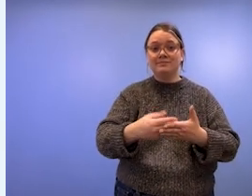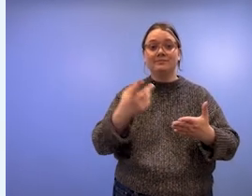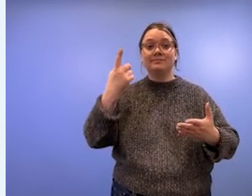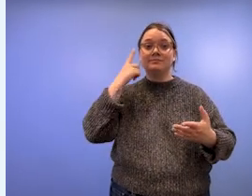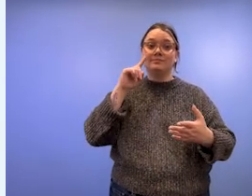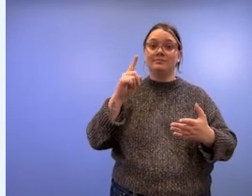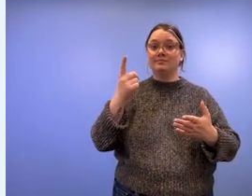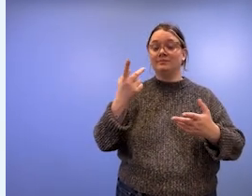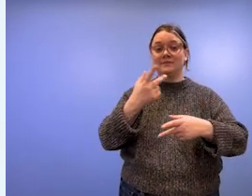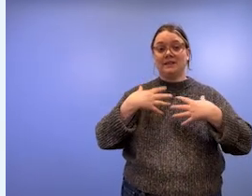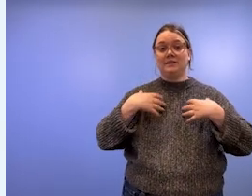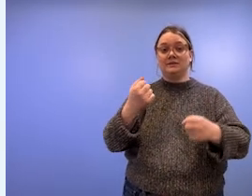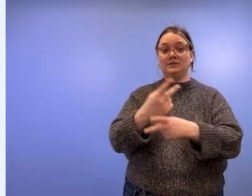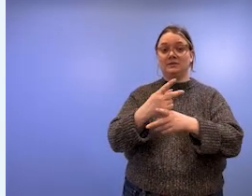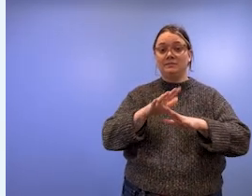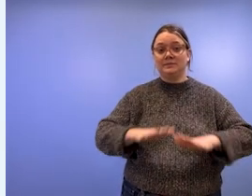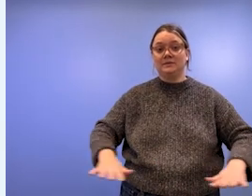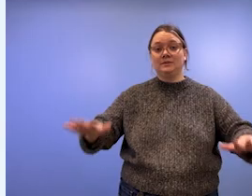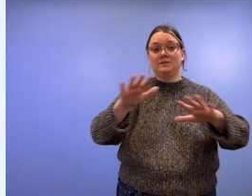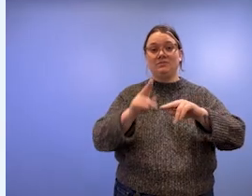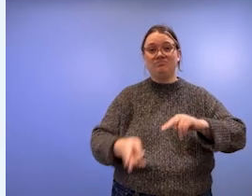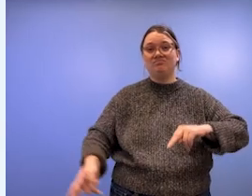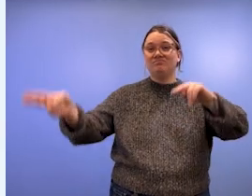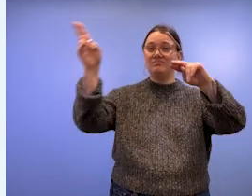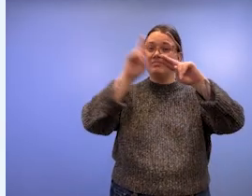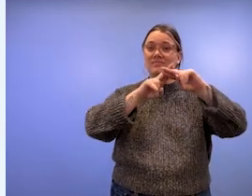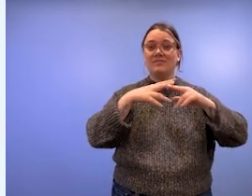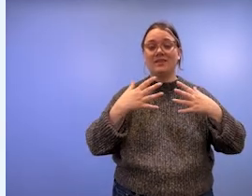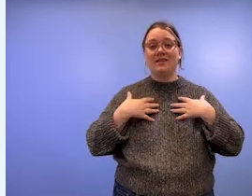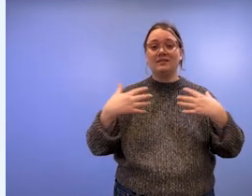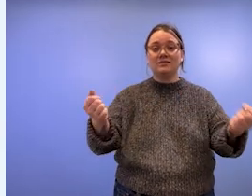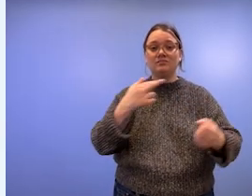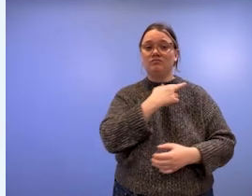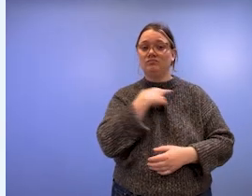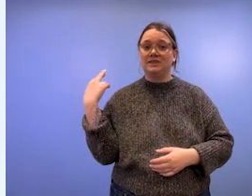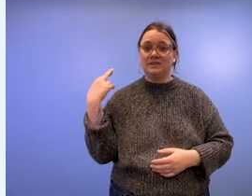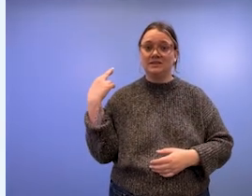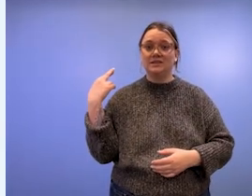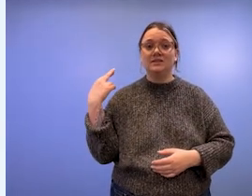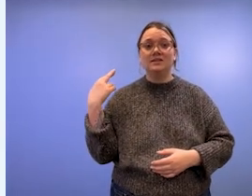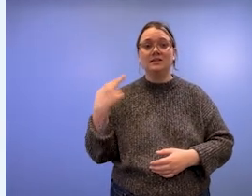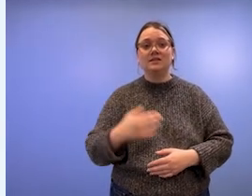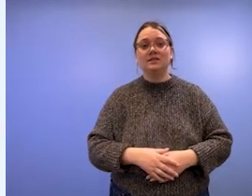In a healthcare setting, physical barriers can increase health risks. So physical space barriers